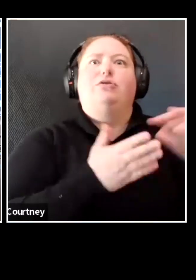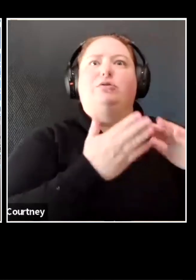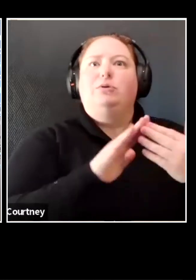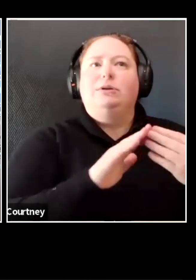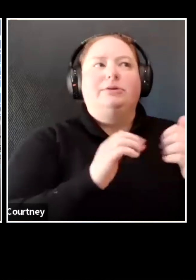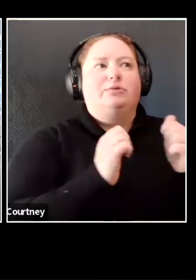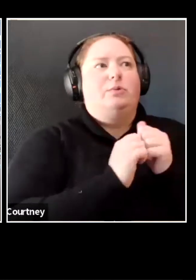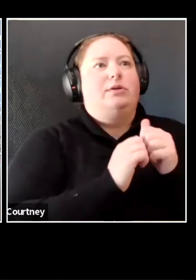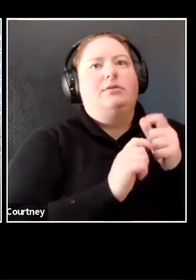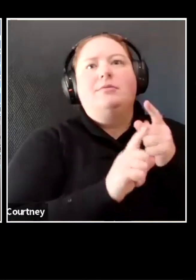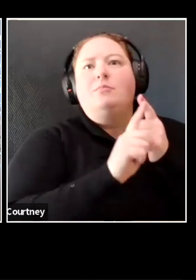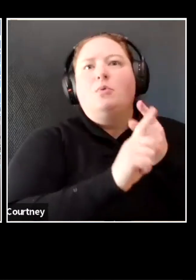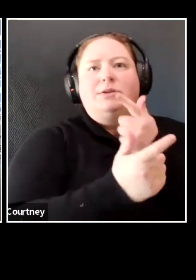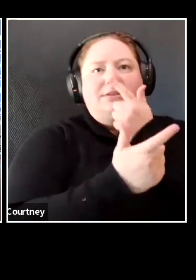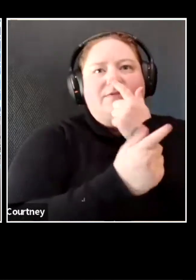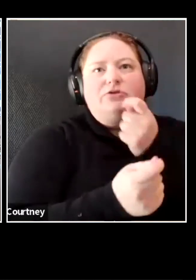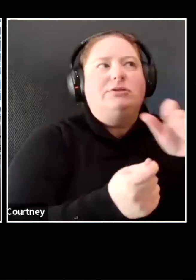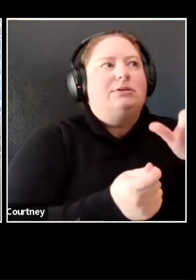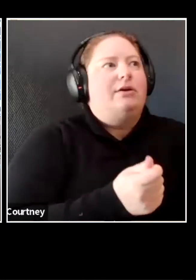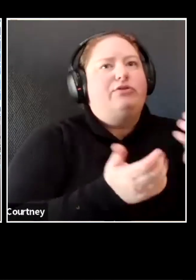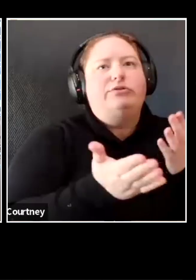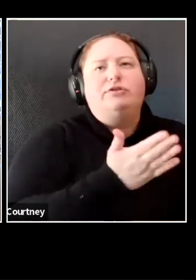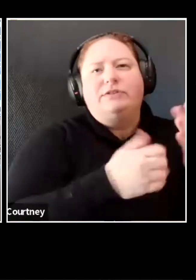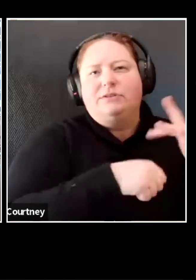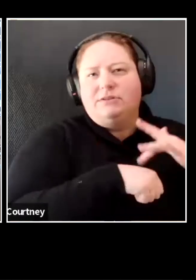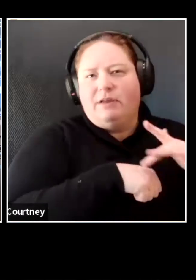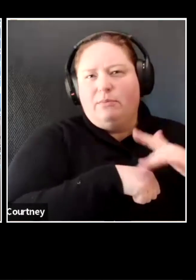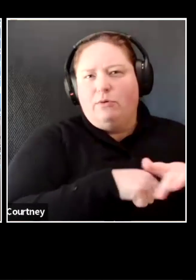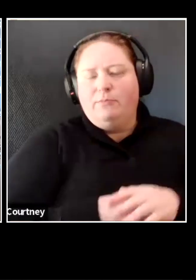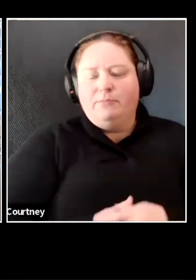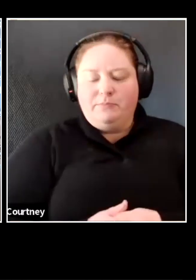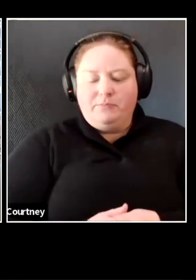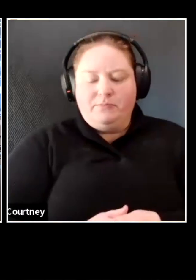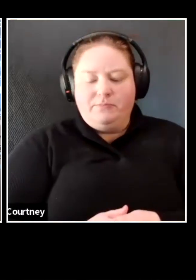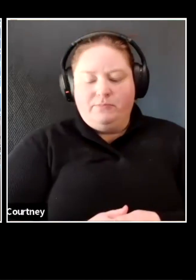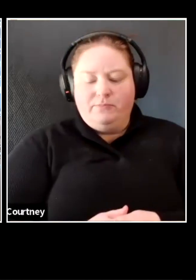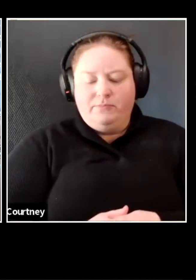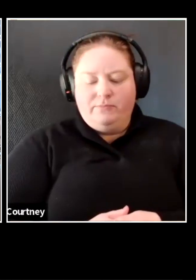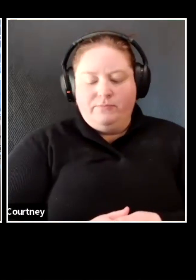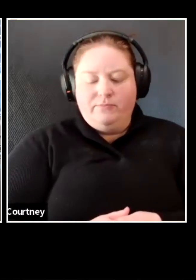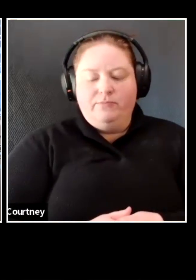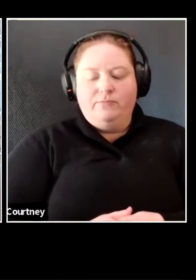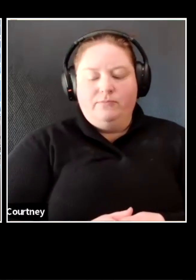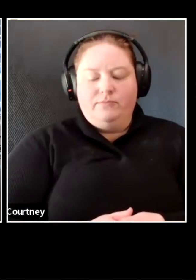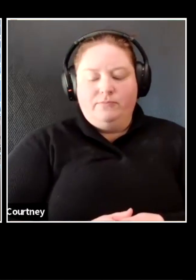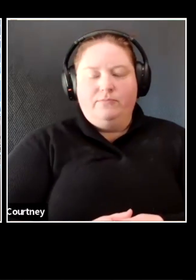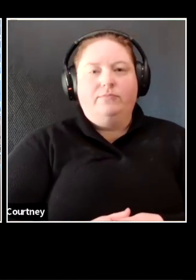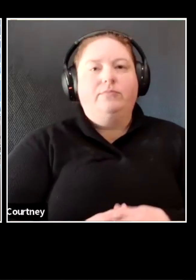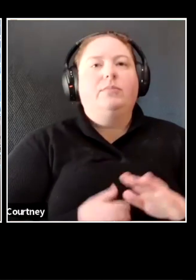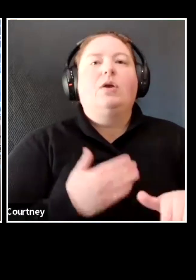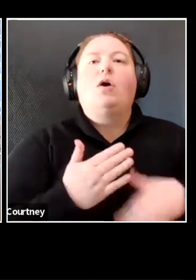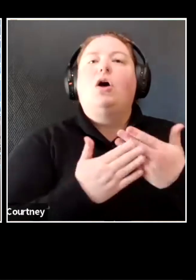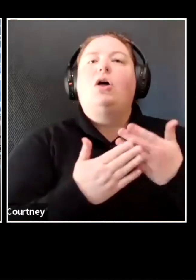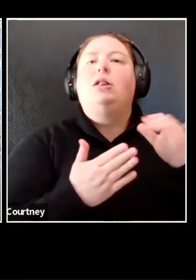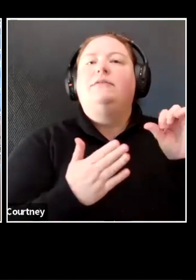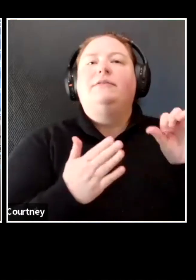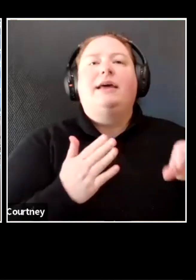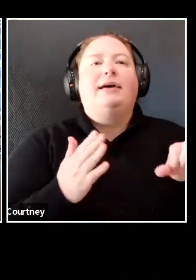services might be available. Um and all of that has to do with basically simulating folks on